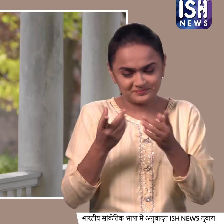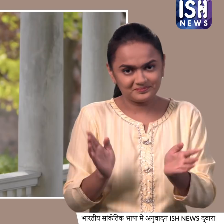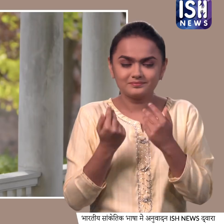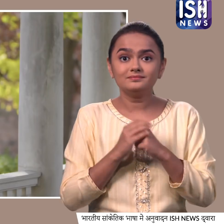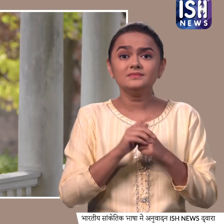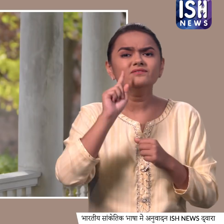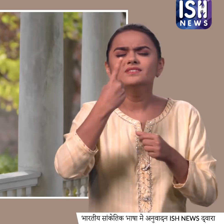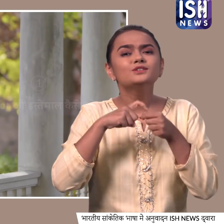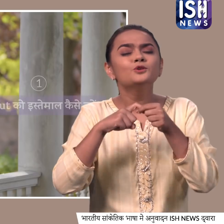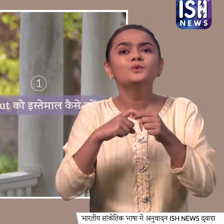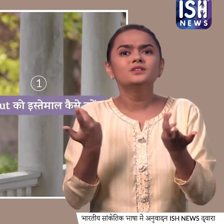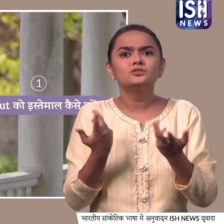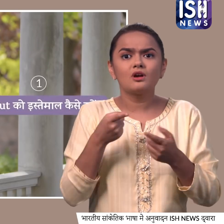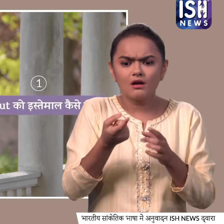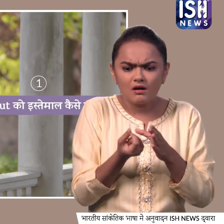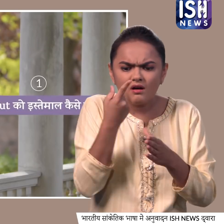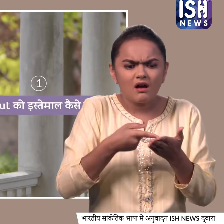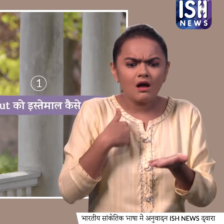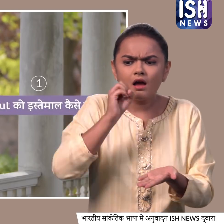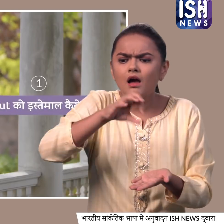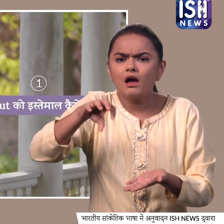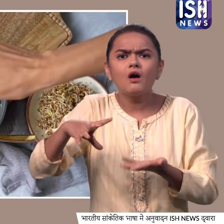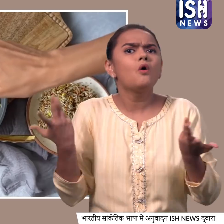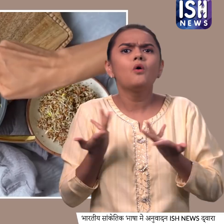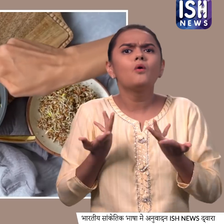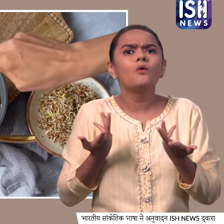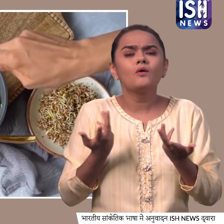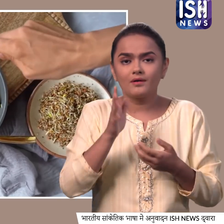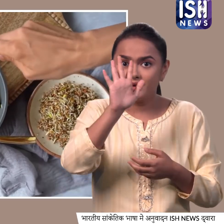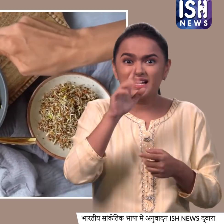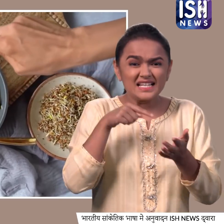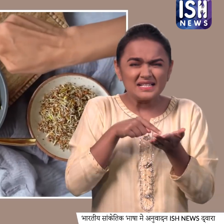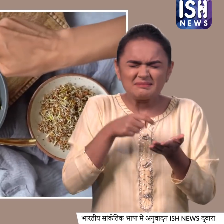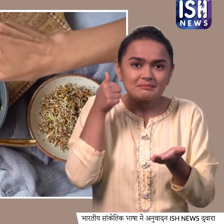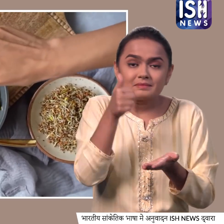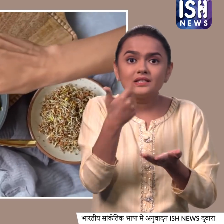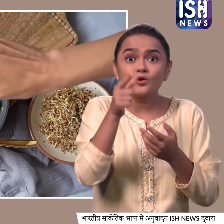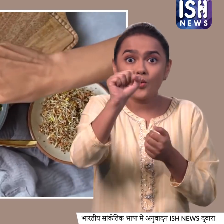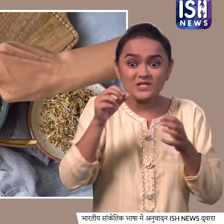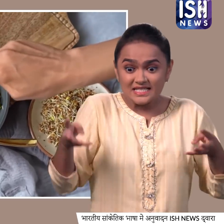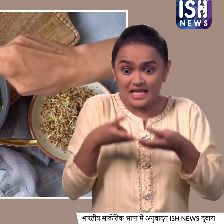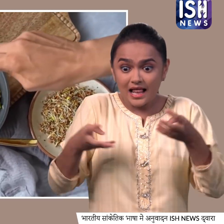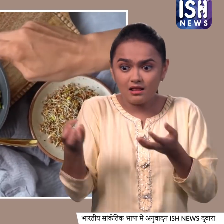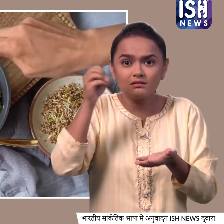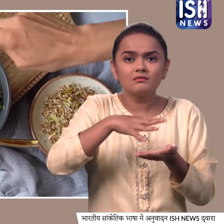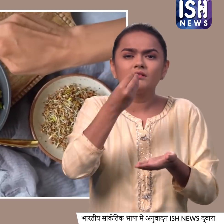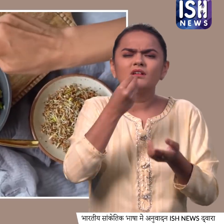1st question - how do we use these sprouts? the best way to use sprouts is by adding them to your salads